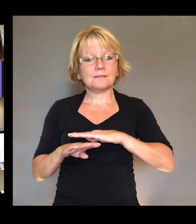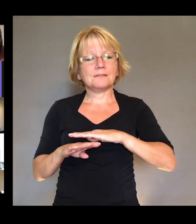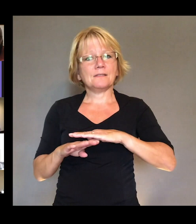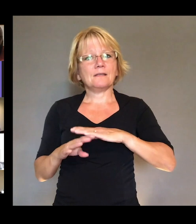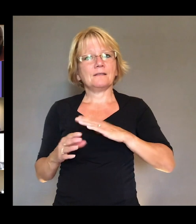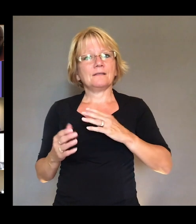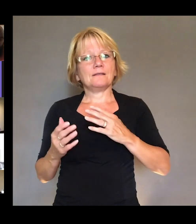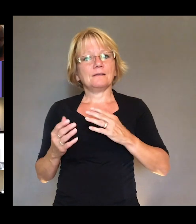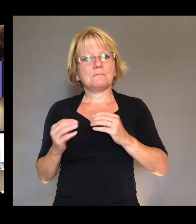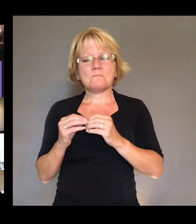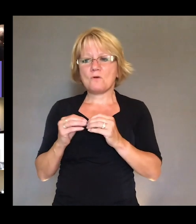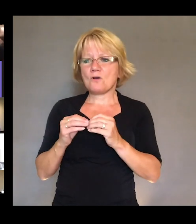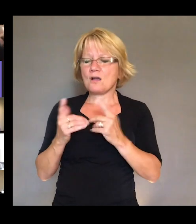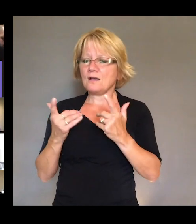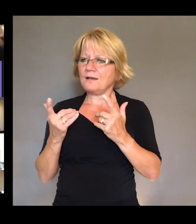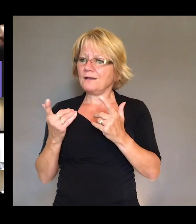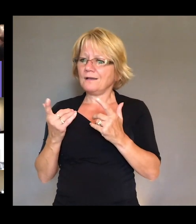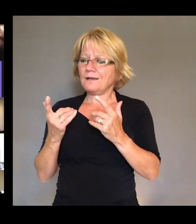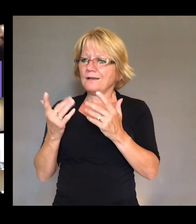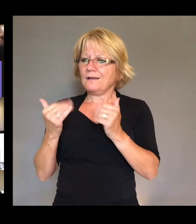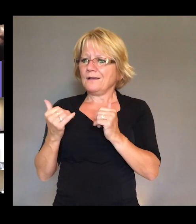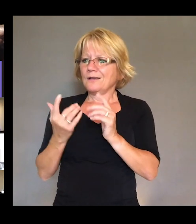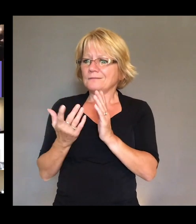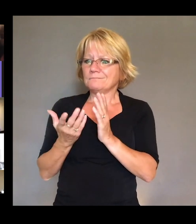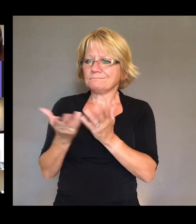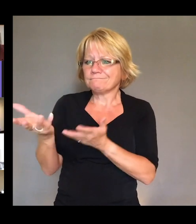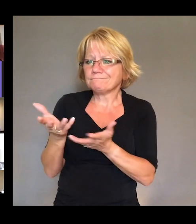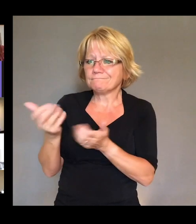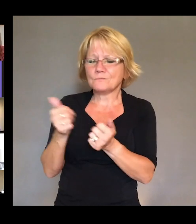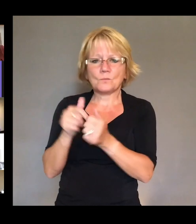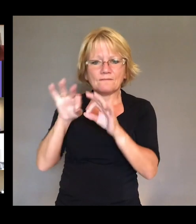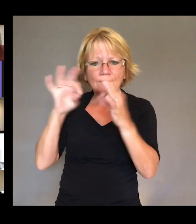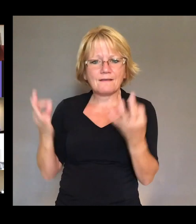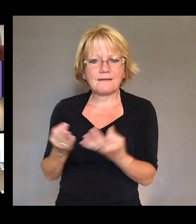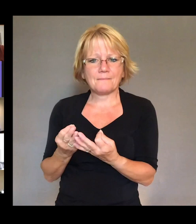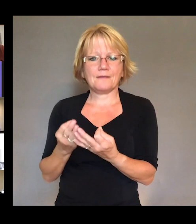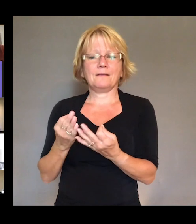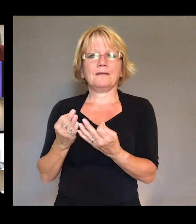and primal than that, it's rooted in family.